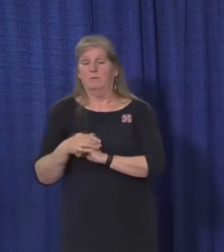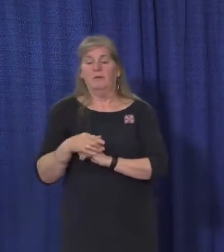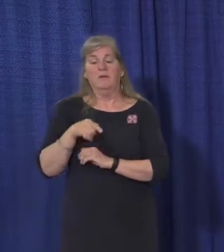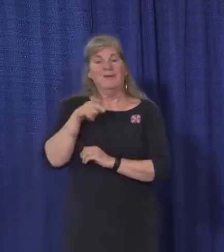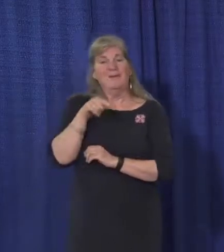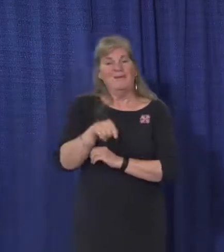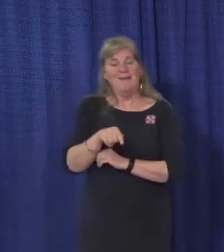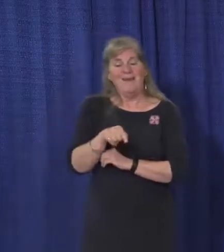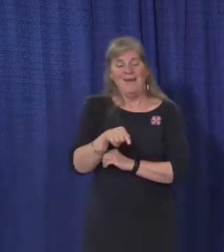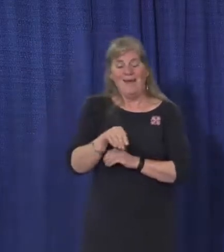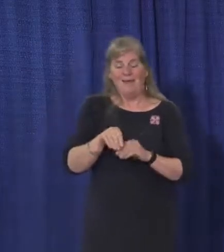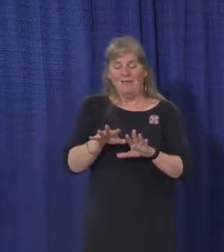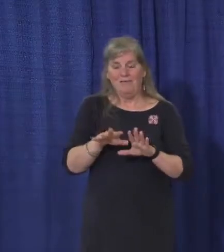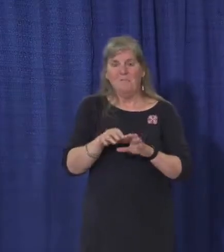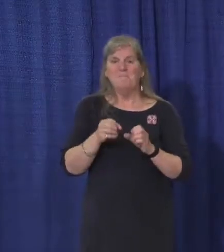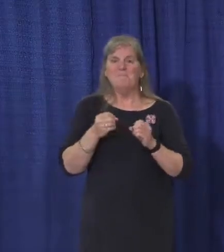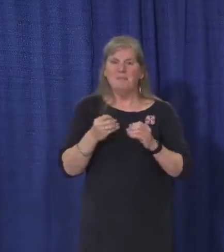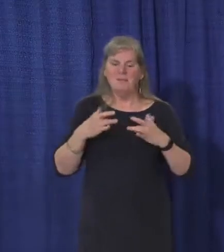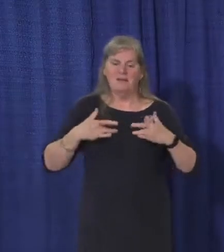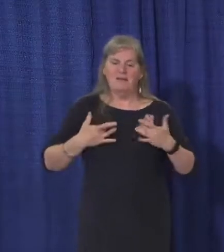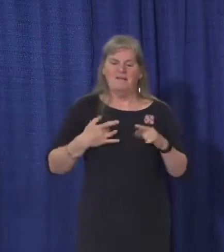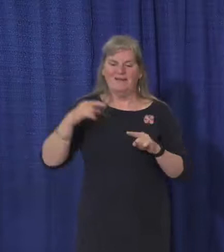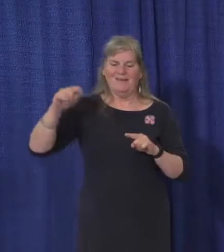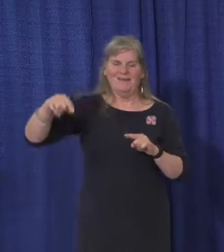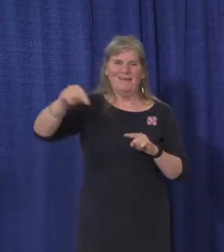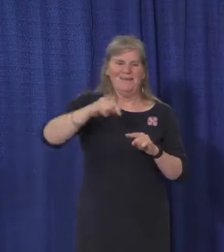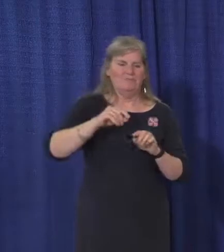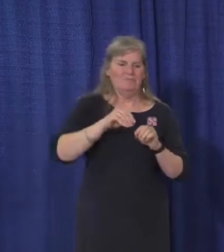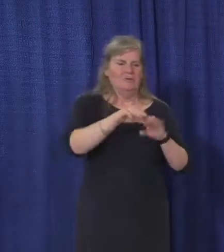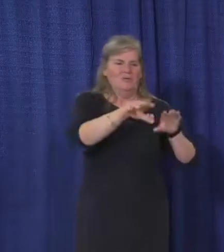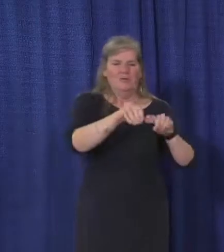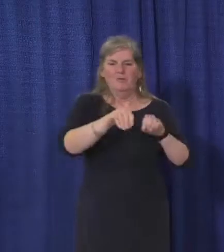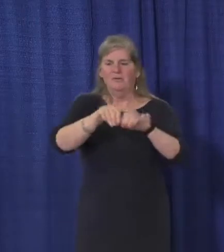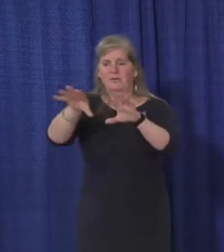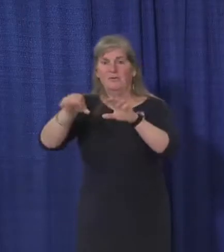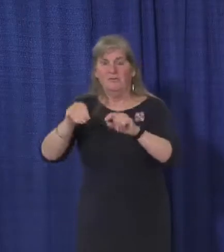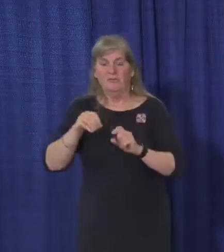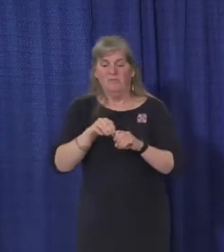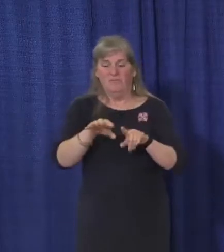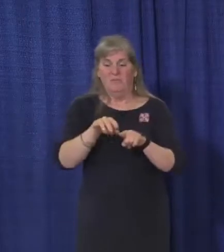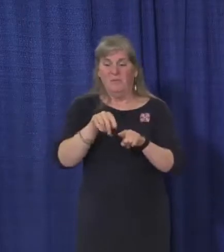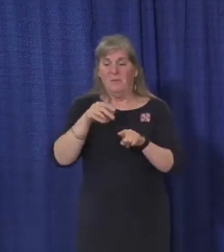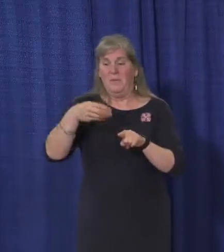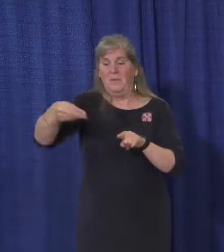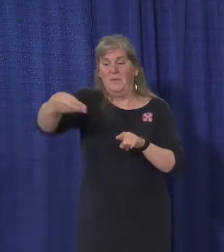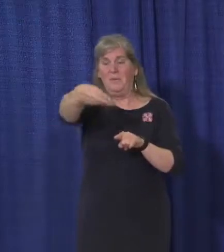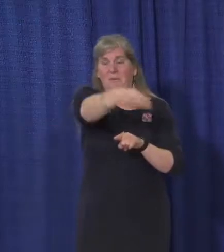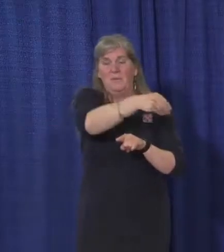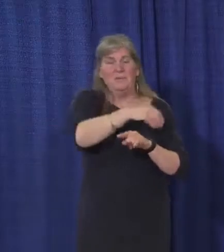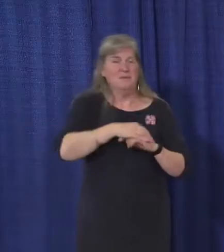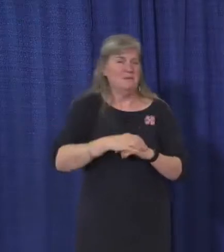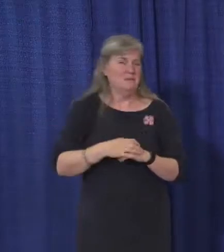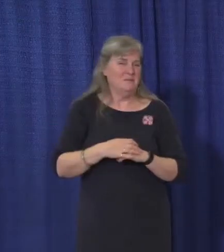This has also been linked to a number of exposure events that I will discuss.